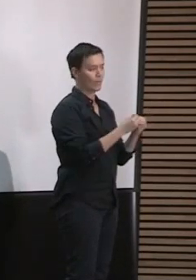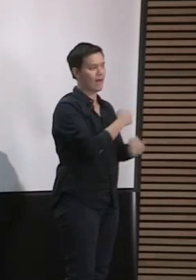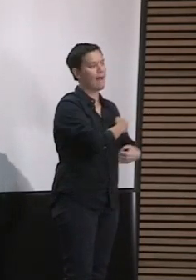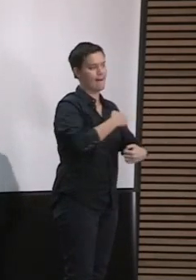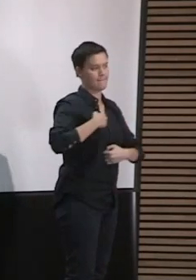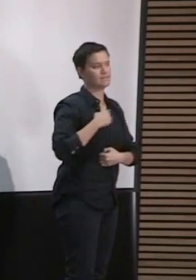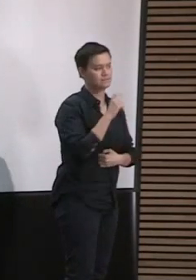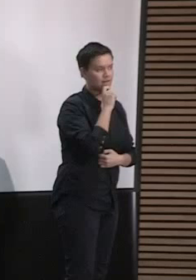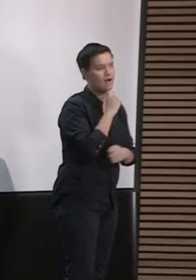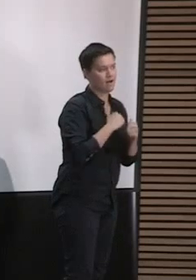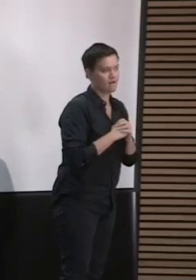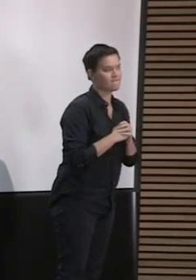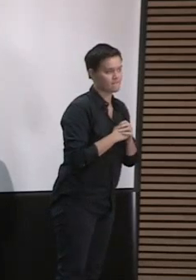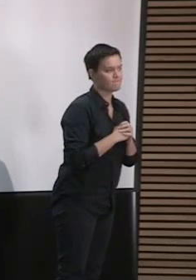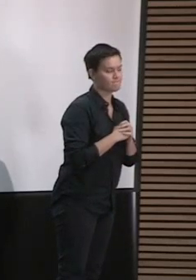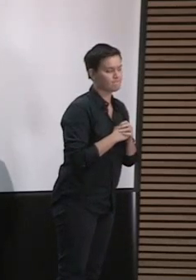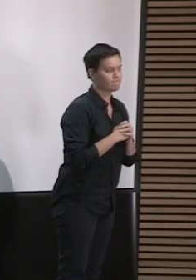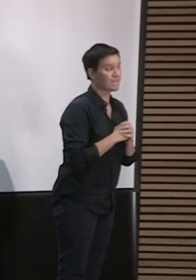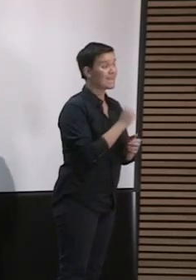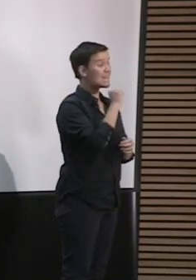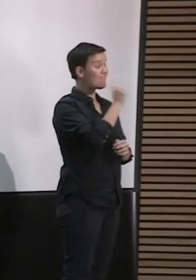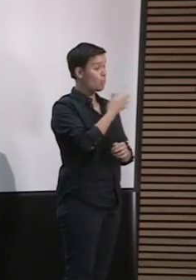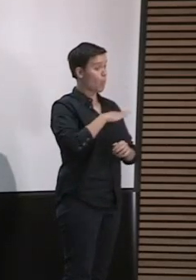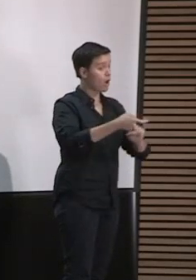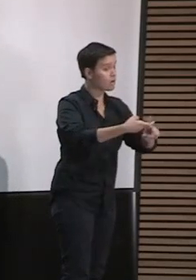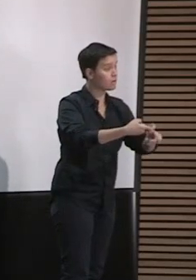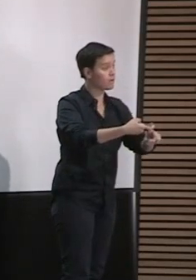them with defence.. Where we are using security guards we